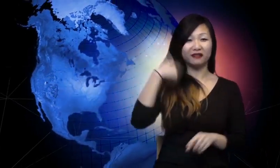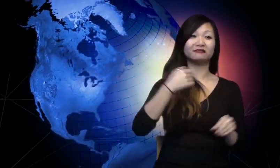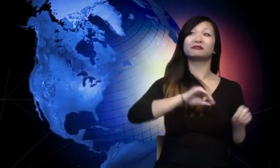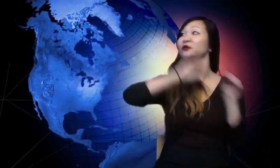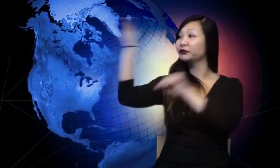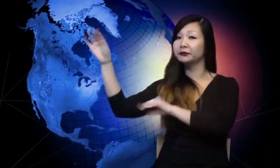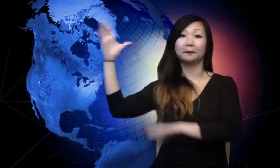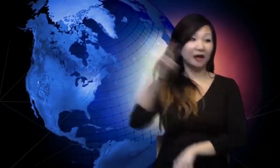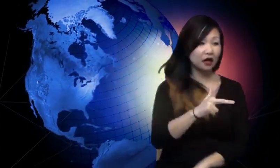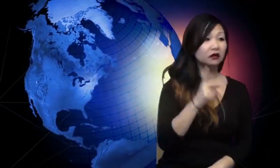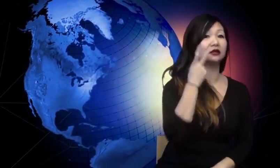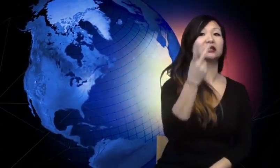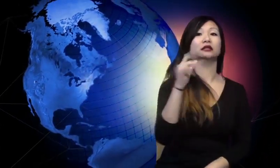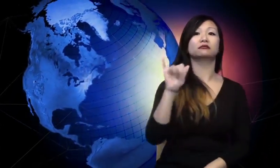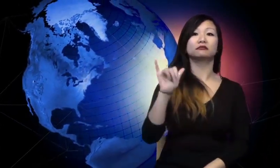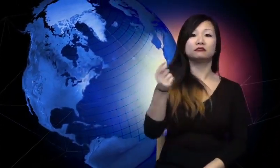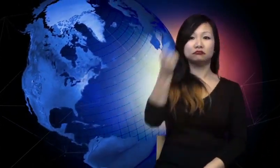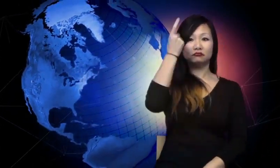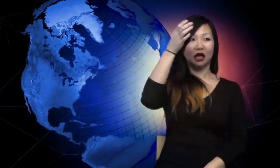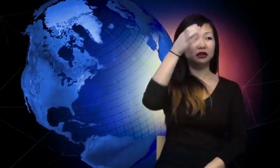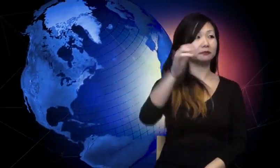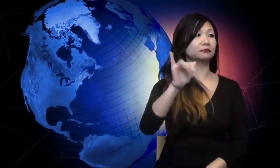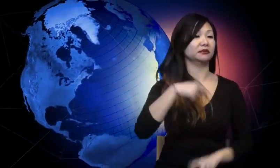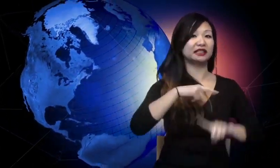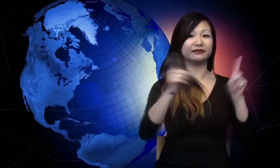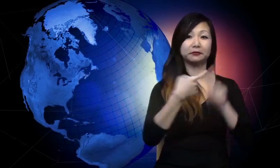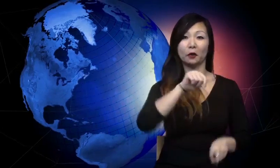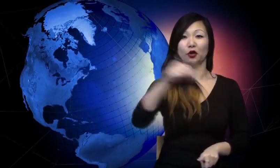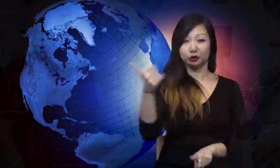I was part of the majority, I finally knew that my identity was different than others in America.